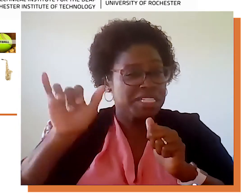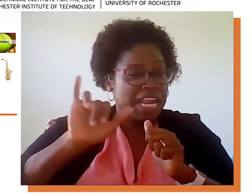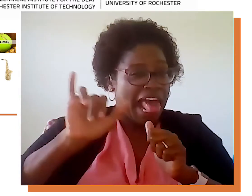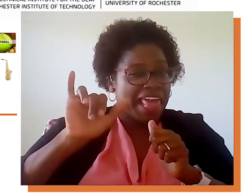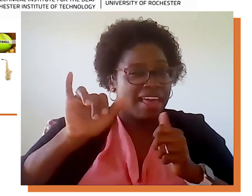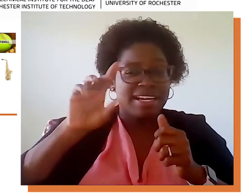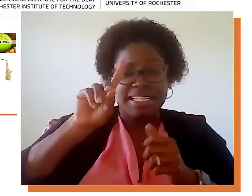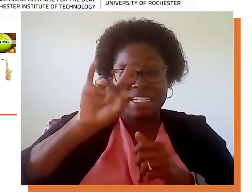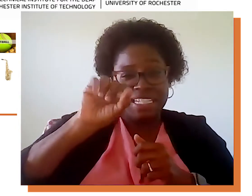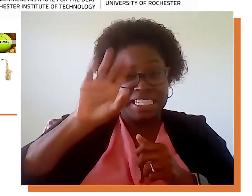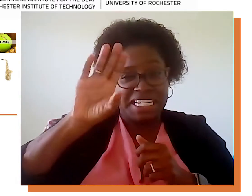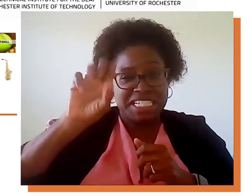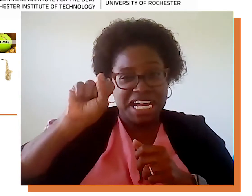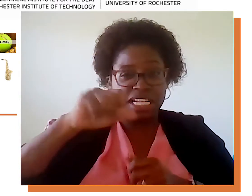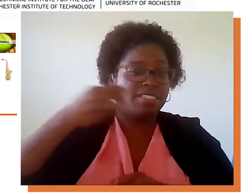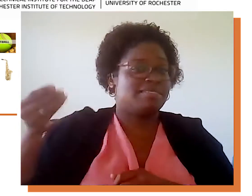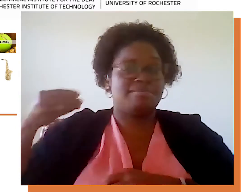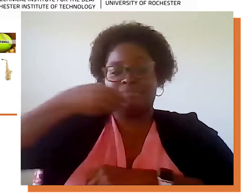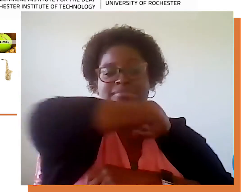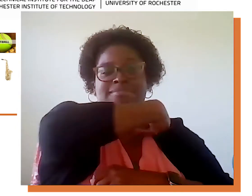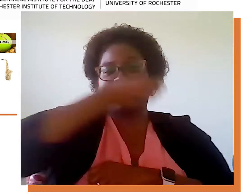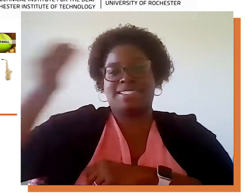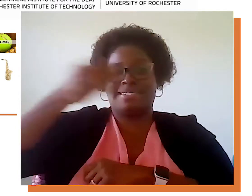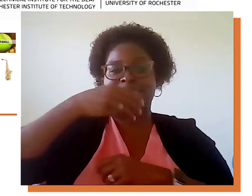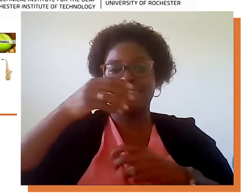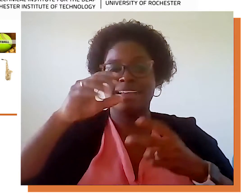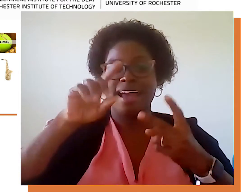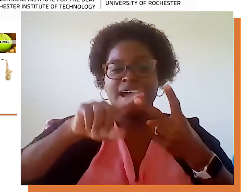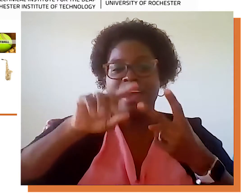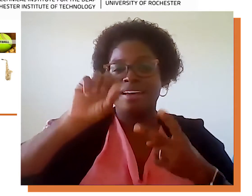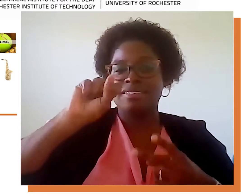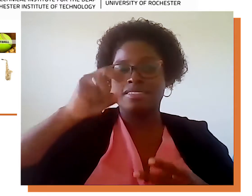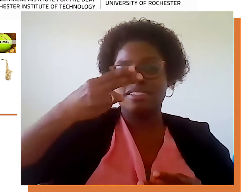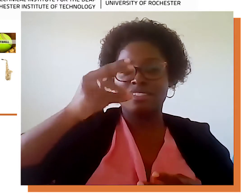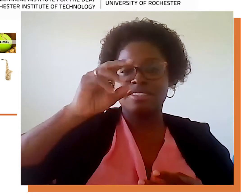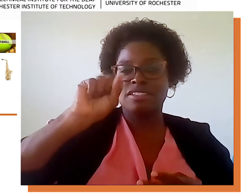I did all of the sports that students would do.